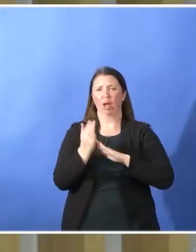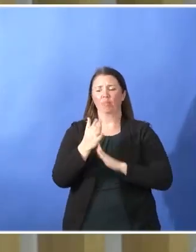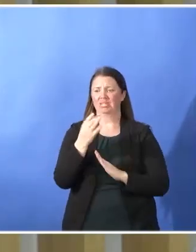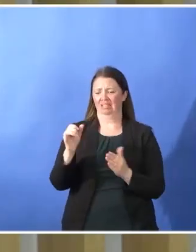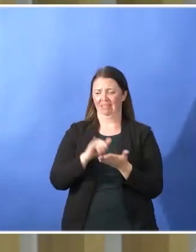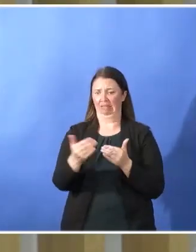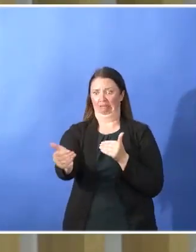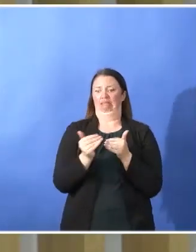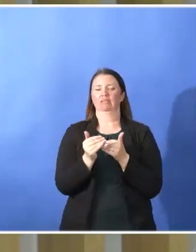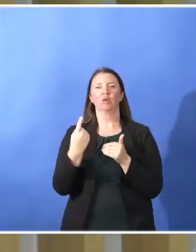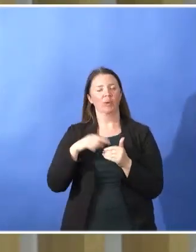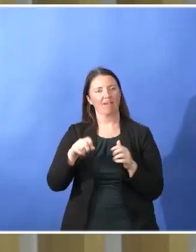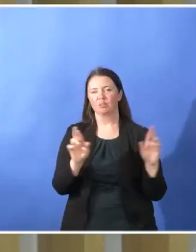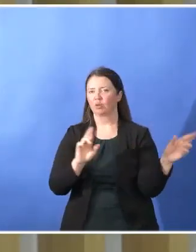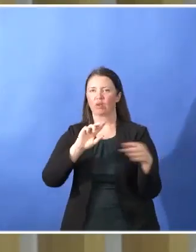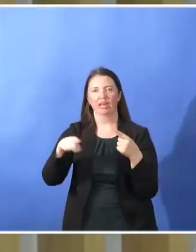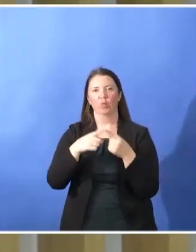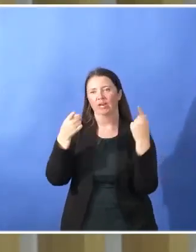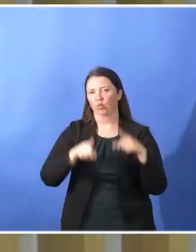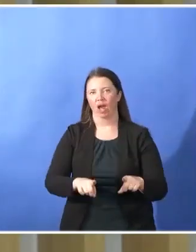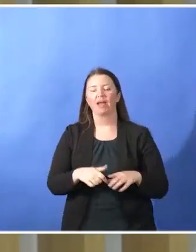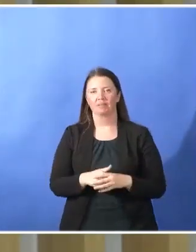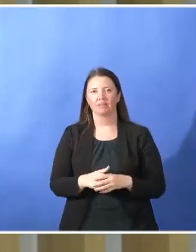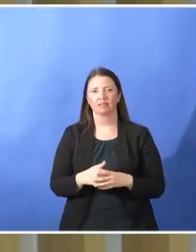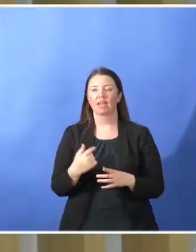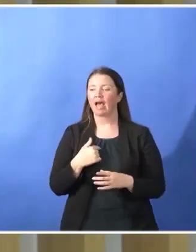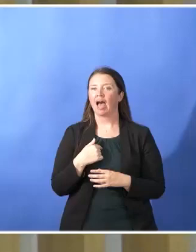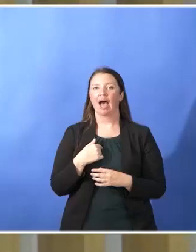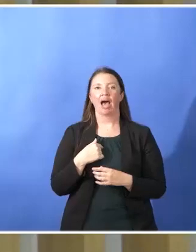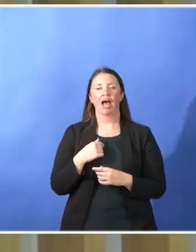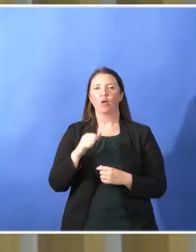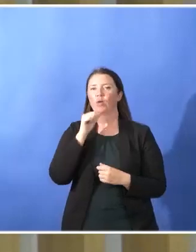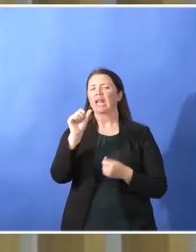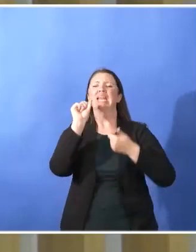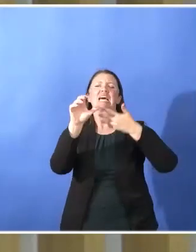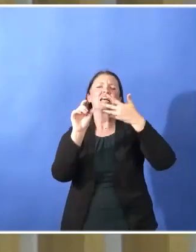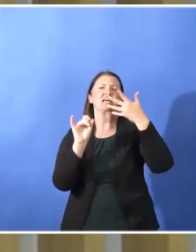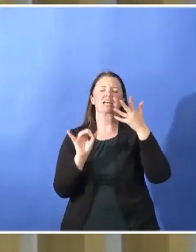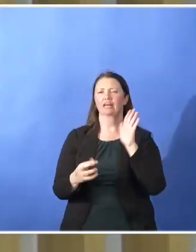I WILL NOT REALIZE EXAMPLES OF VARIOUS TRAGEDIES OF THE COMMONS OR OTHER REGULATORY FAILURES EXCEPT TO OBSERVE WE